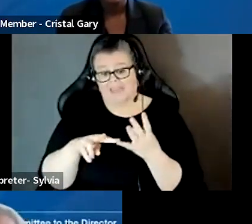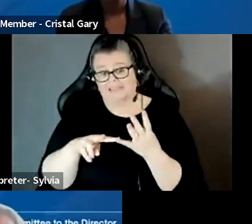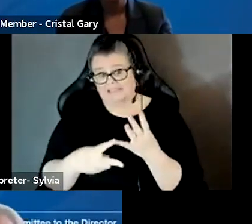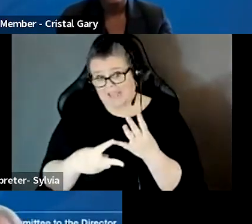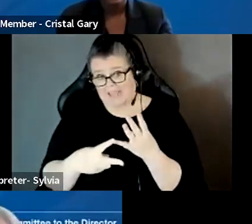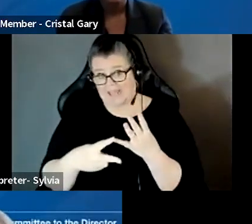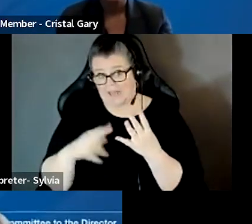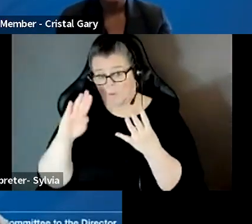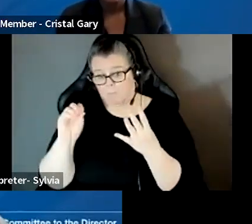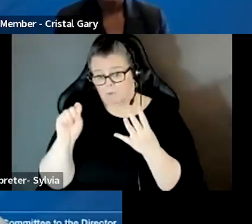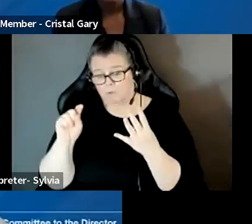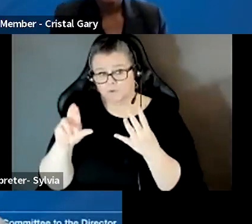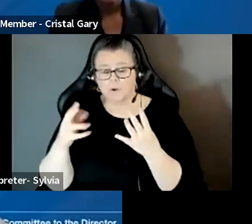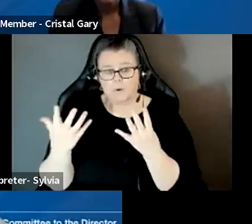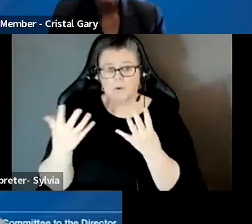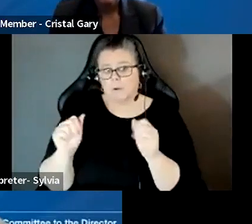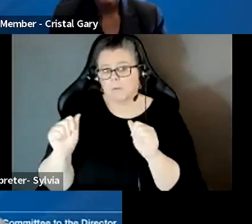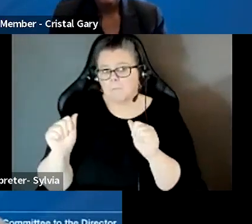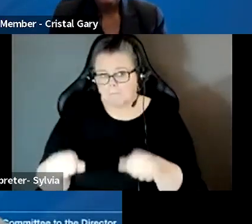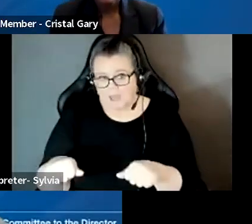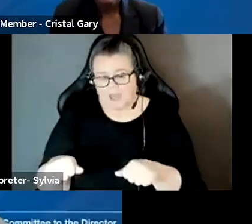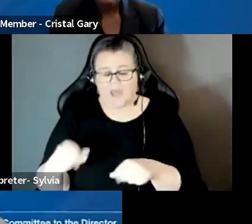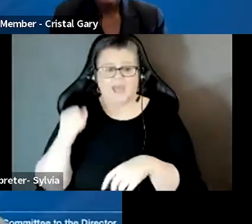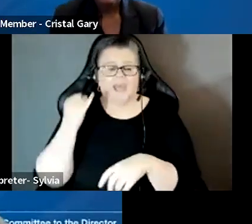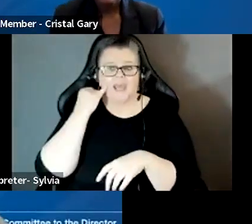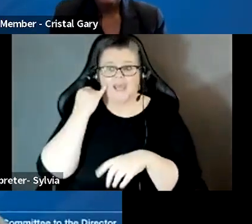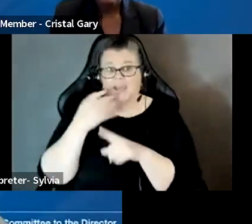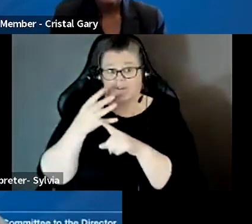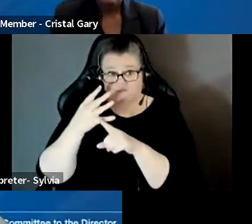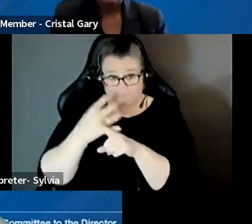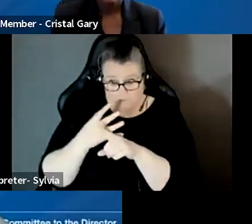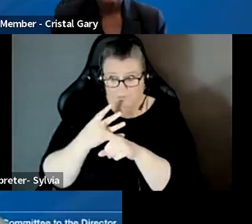So if four months has passed since your first booster,